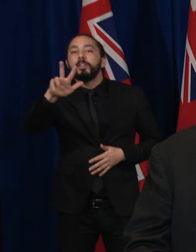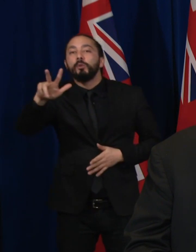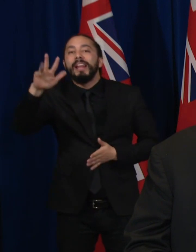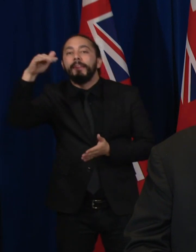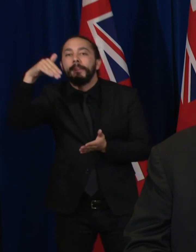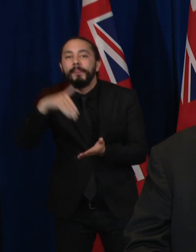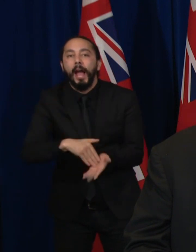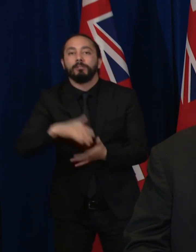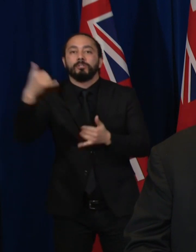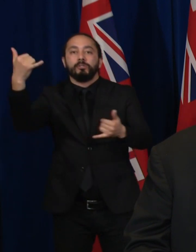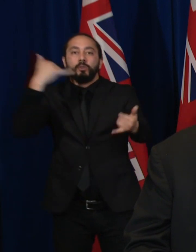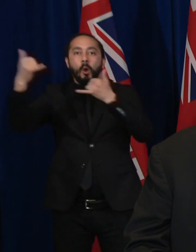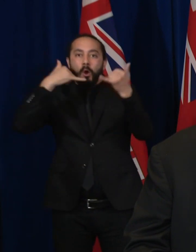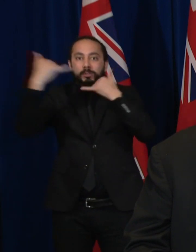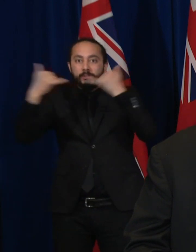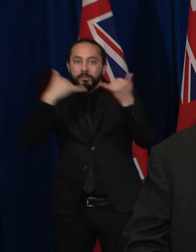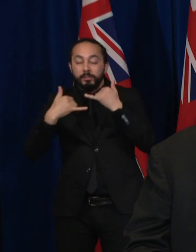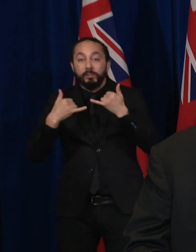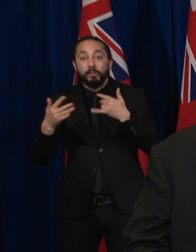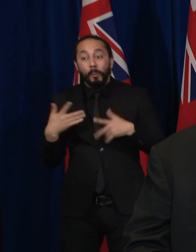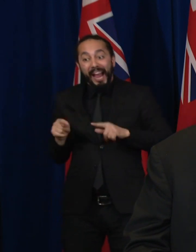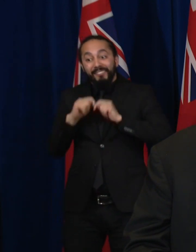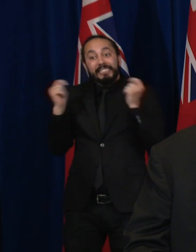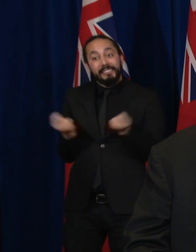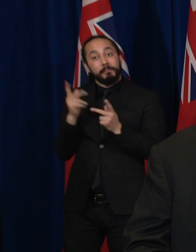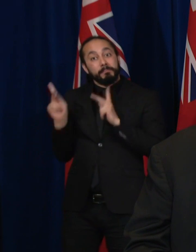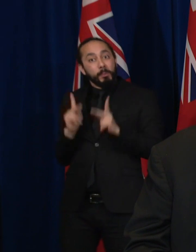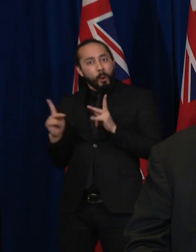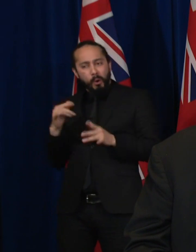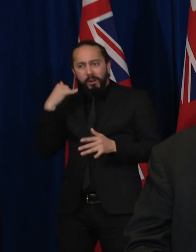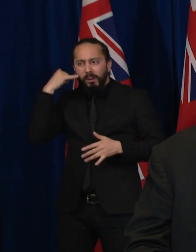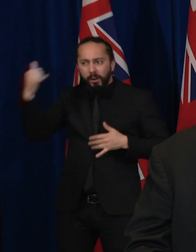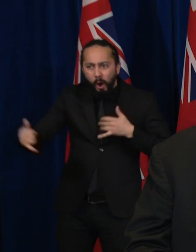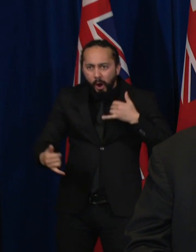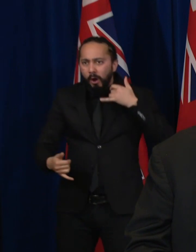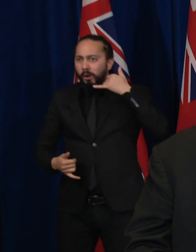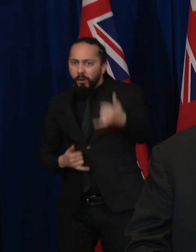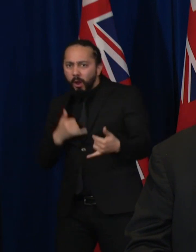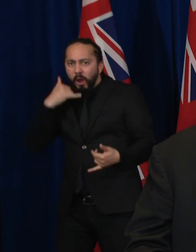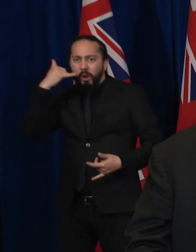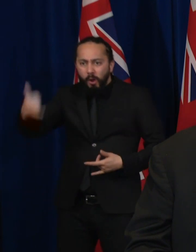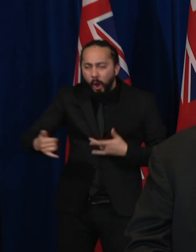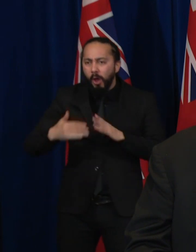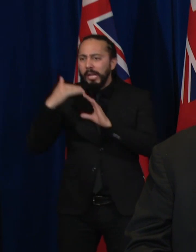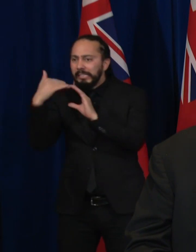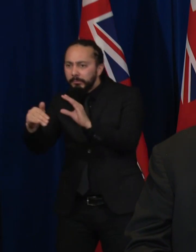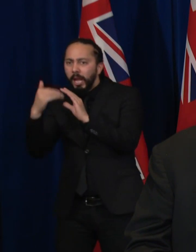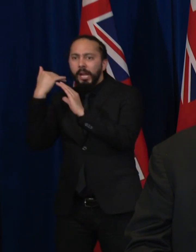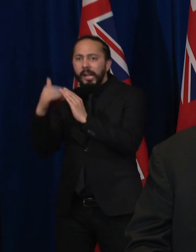trying to return every single call, answer the emails. But there will be some areas that are a